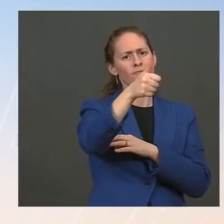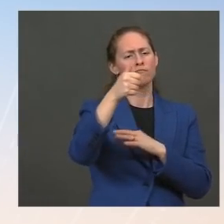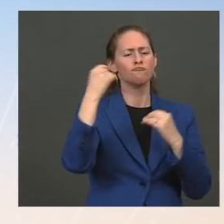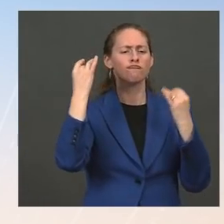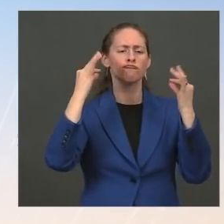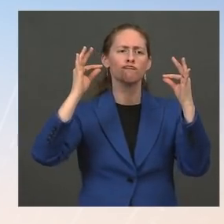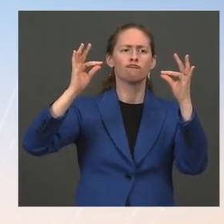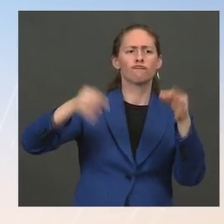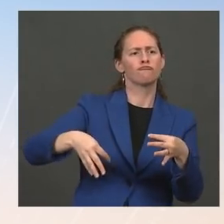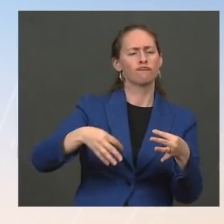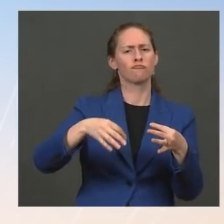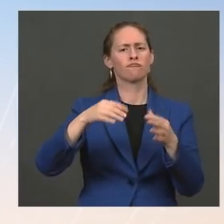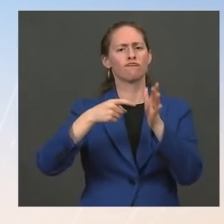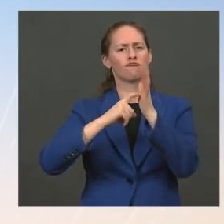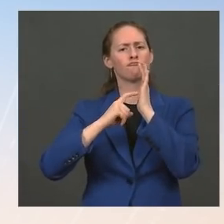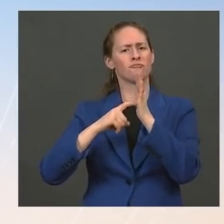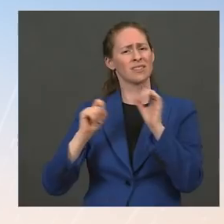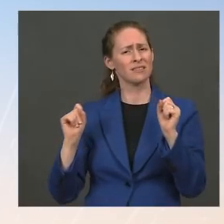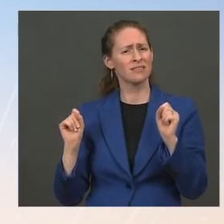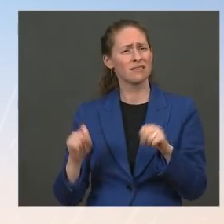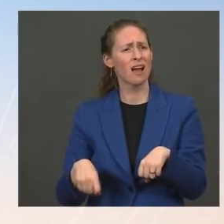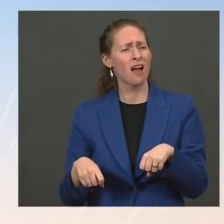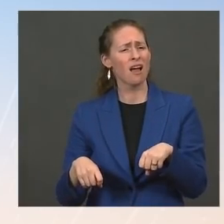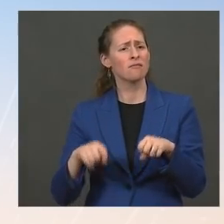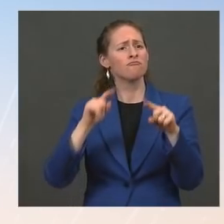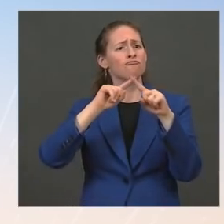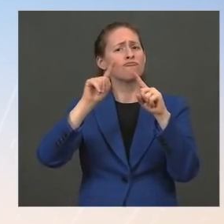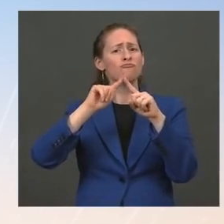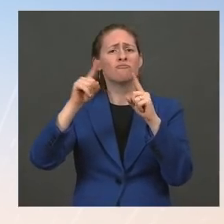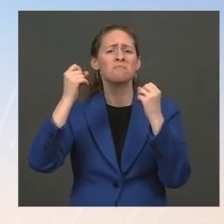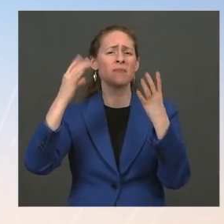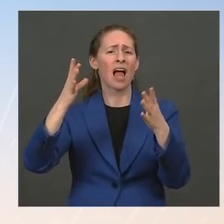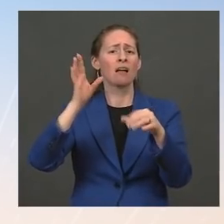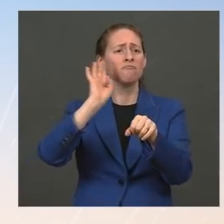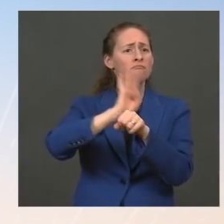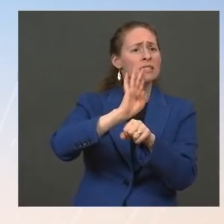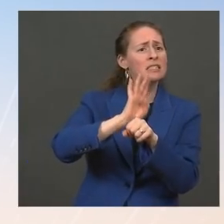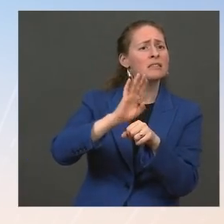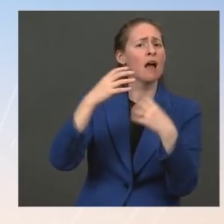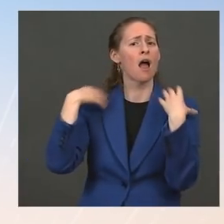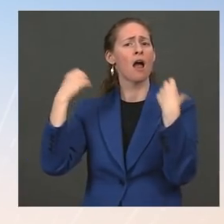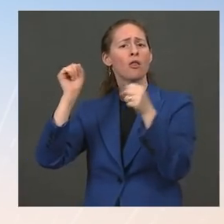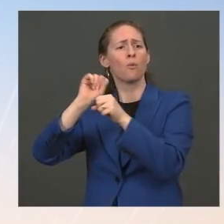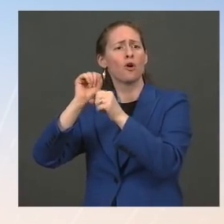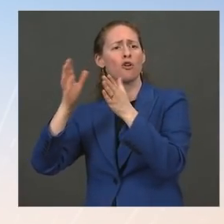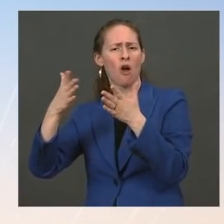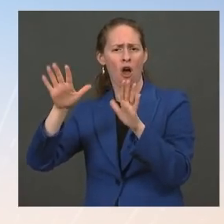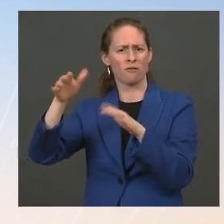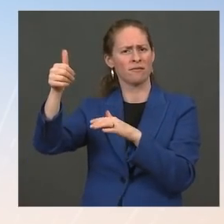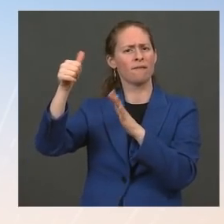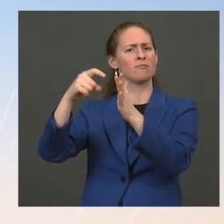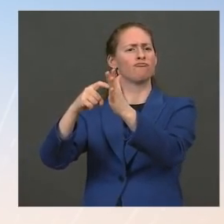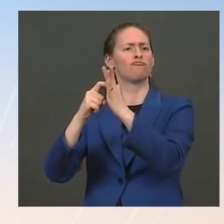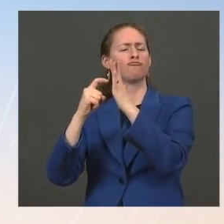a number of healthcare providers across the country have done and done successfully. So we'd continue to encourage leaders